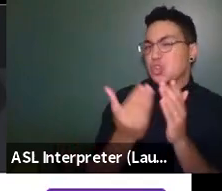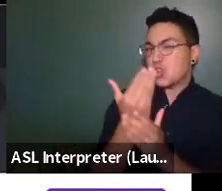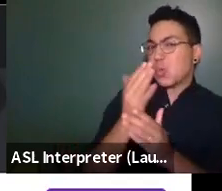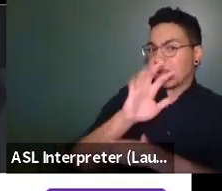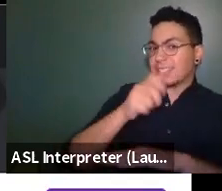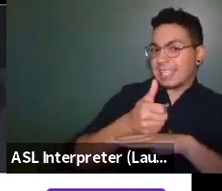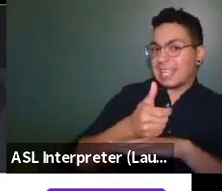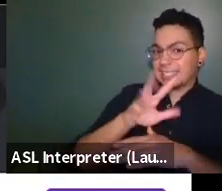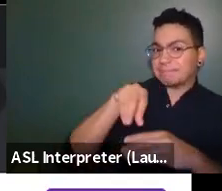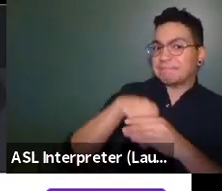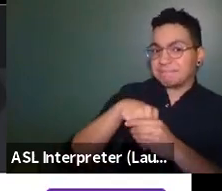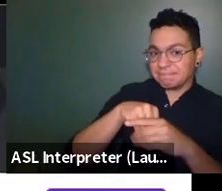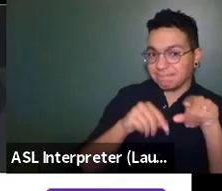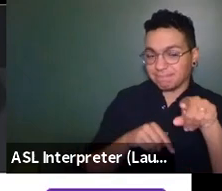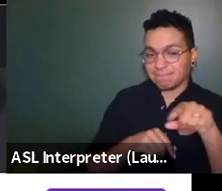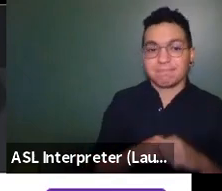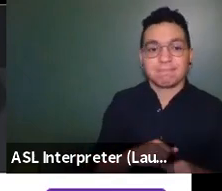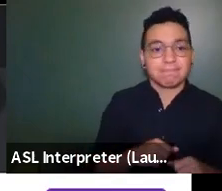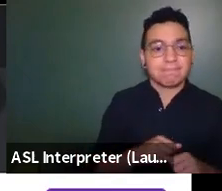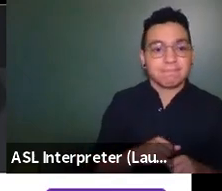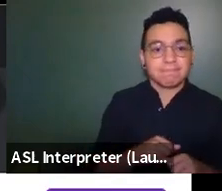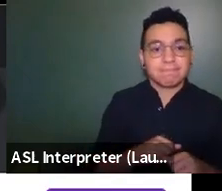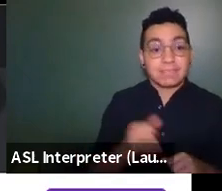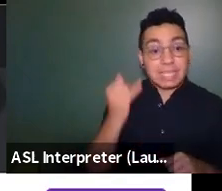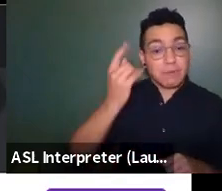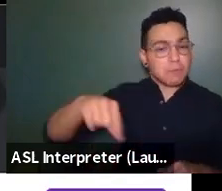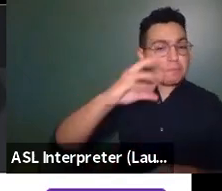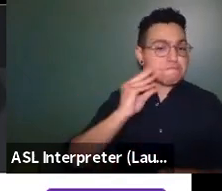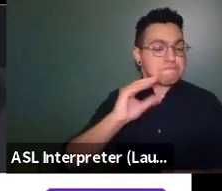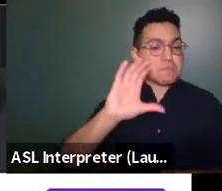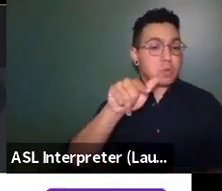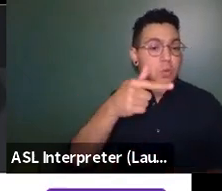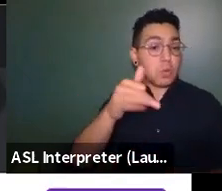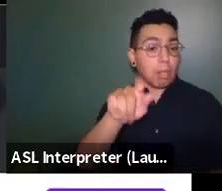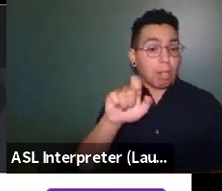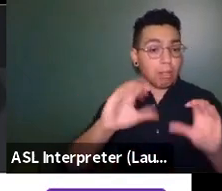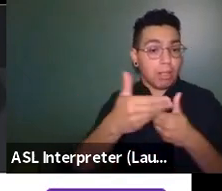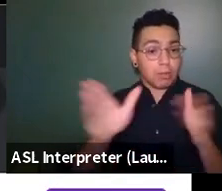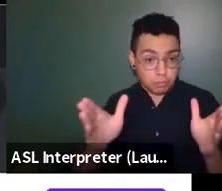ESD 112 - Katherine Livick: feature. If you have used Google Classroom in the past, and you're just kind of getting back into it.